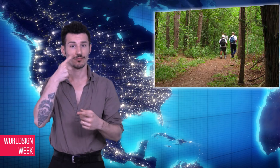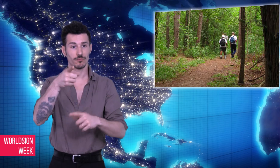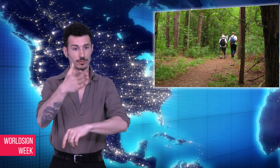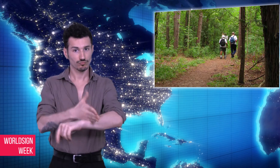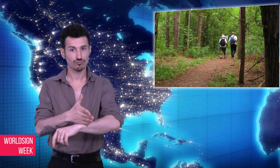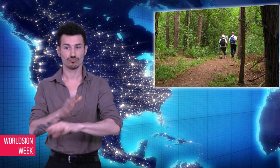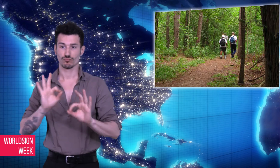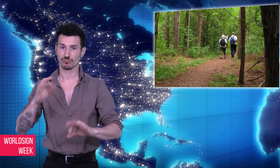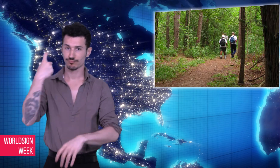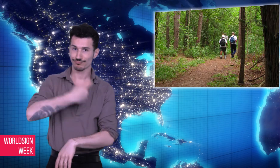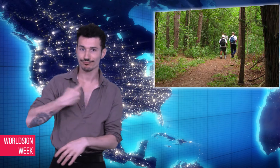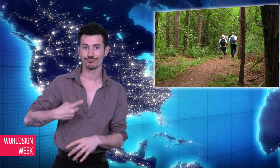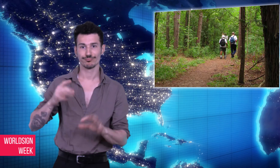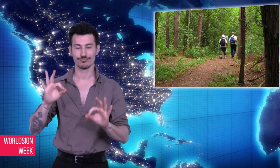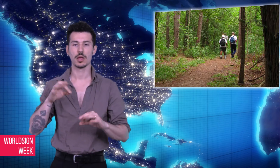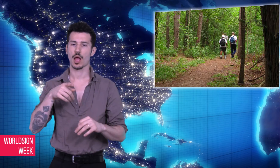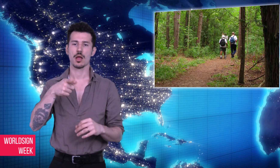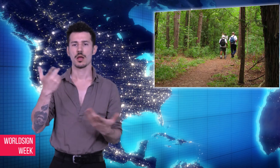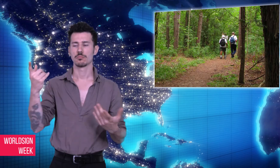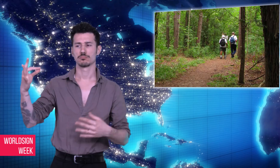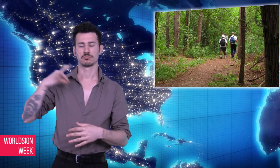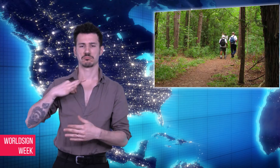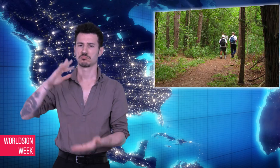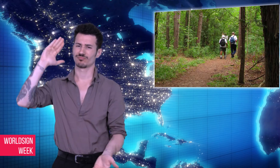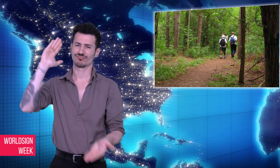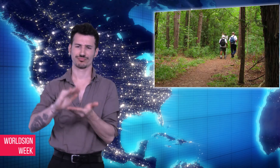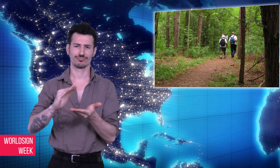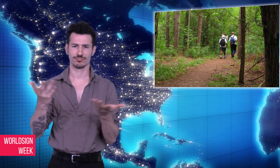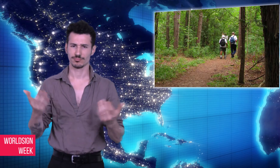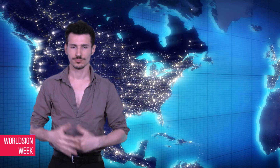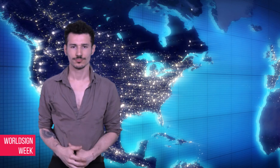a tick-related infection.